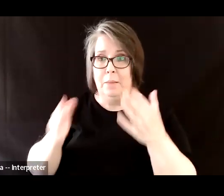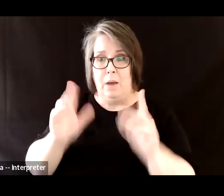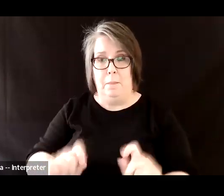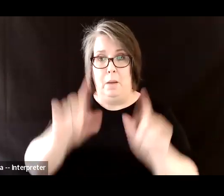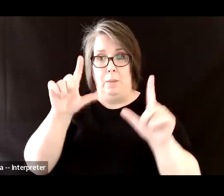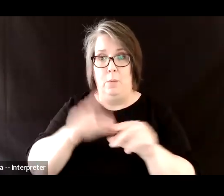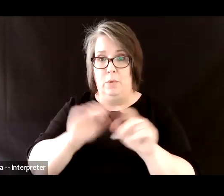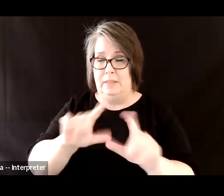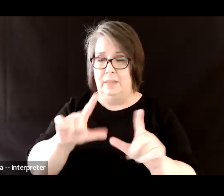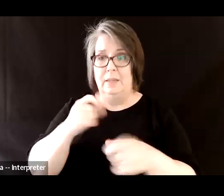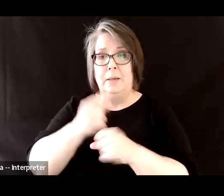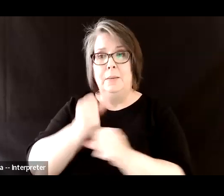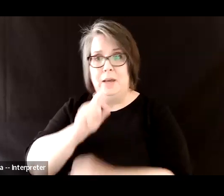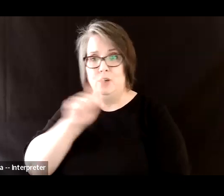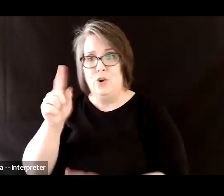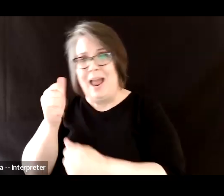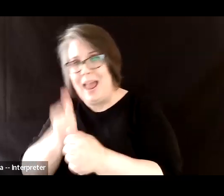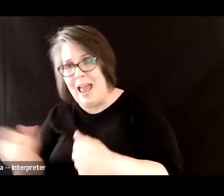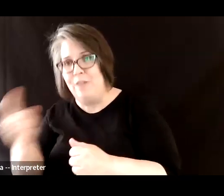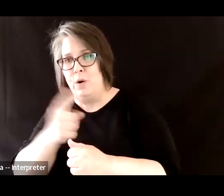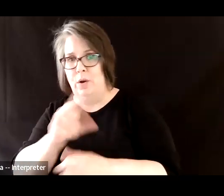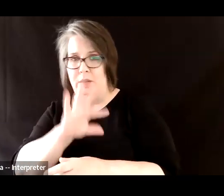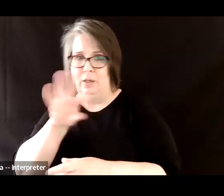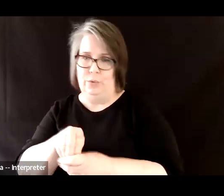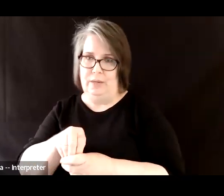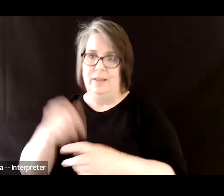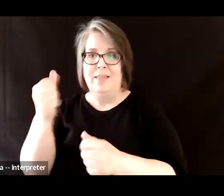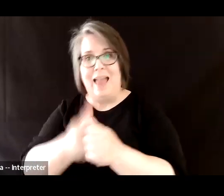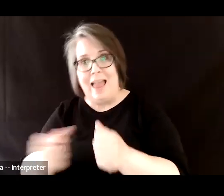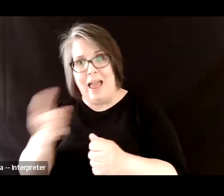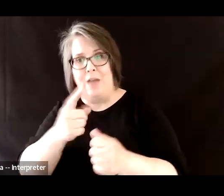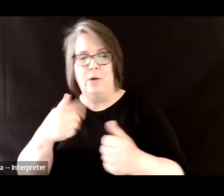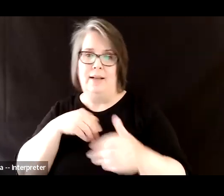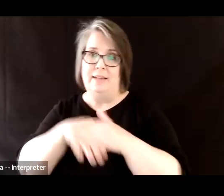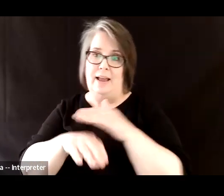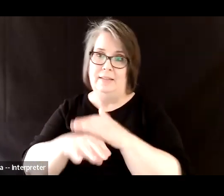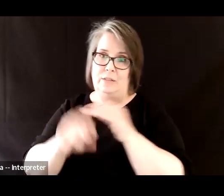Space to ensure that everybody is included and everybody is getting access to that information.